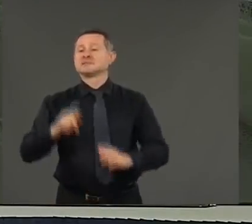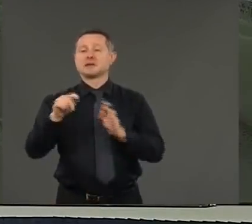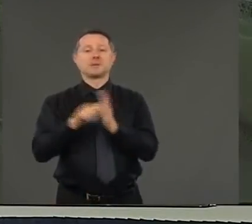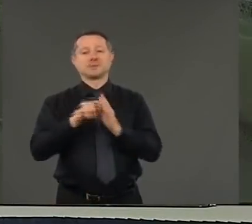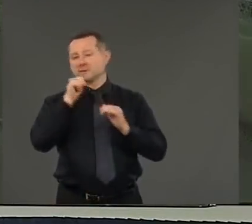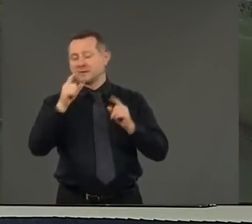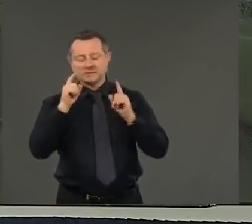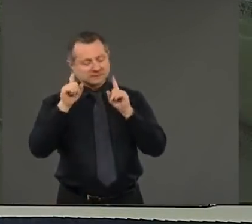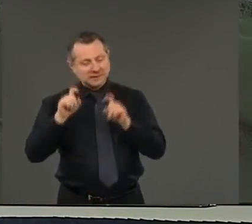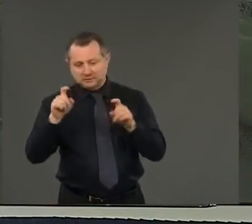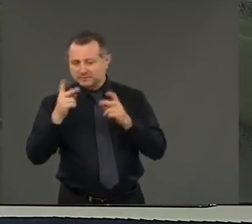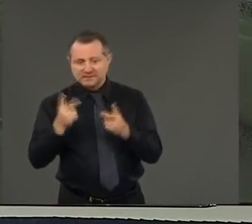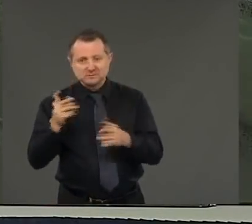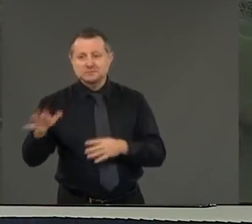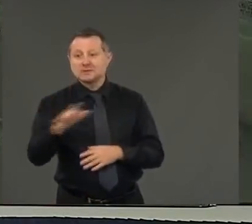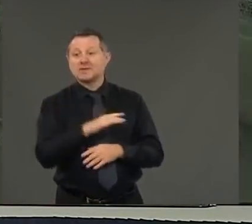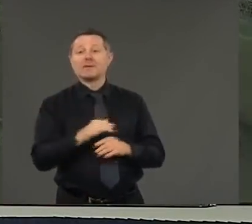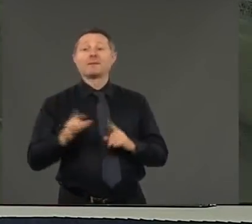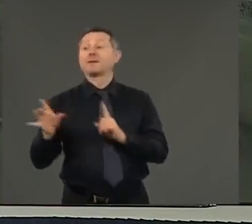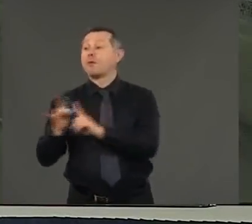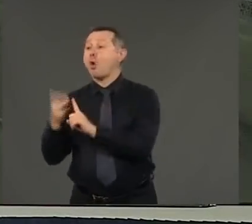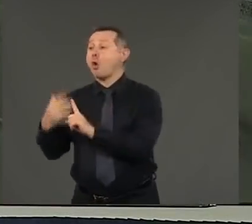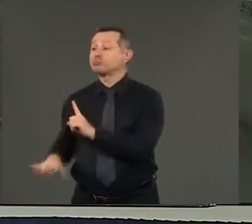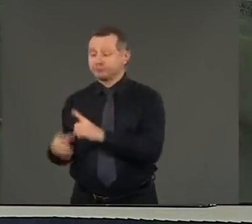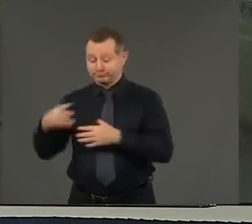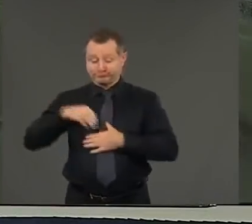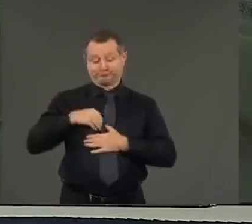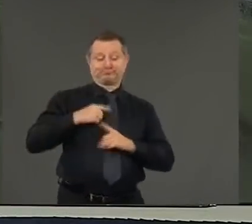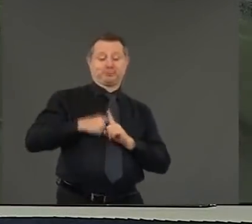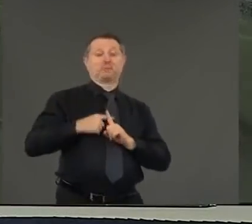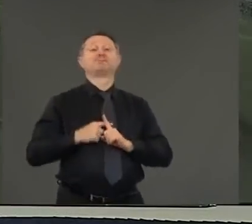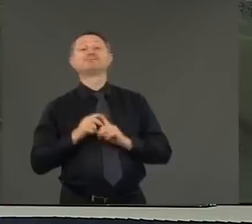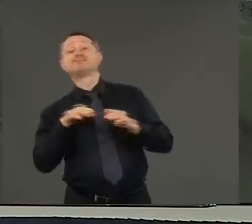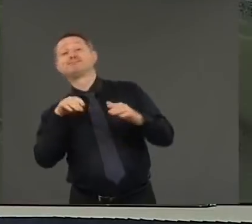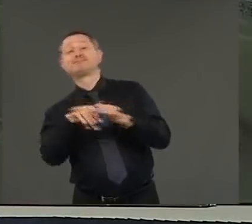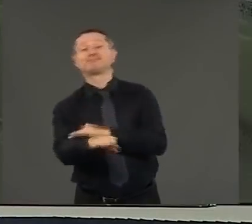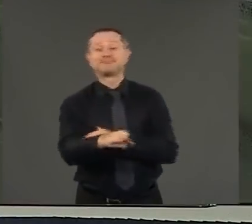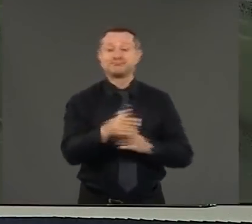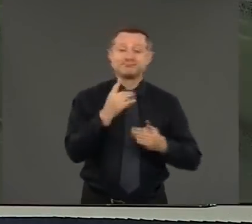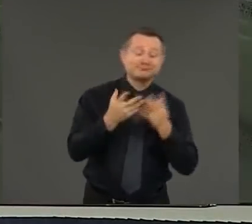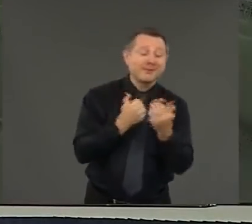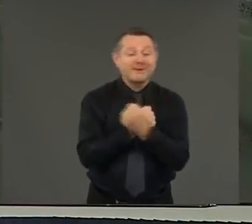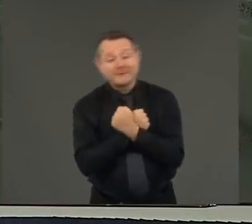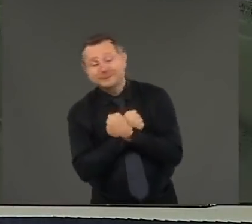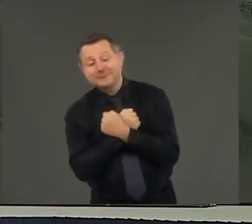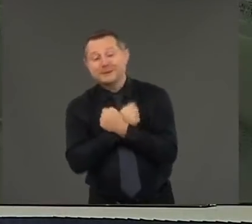ANYBODY. TESTING WAS JUST STARTING.